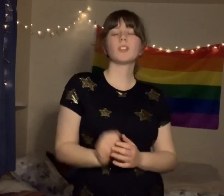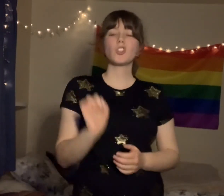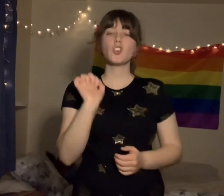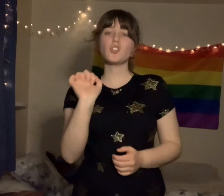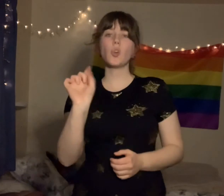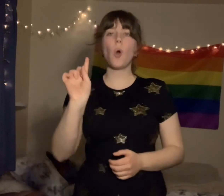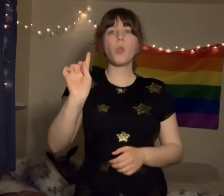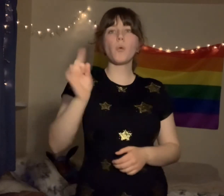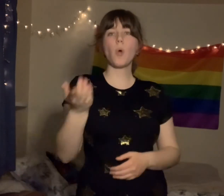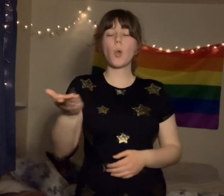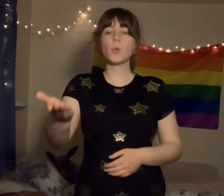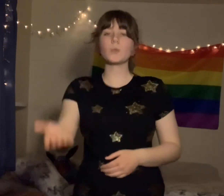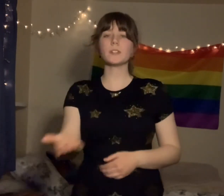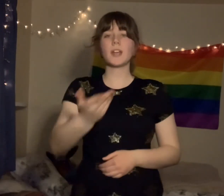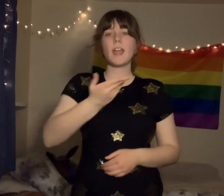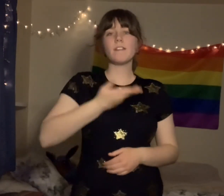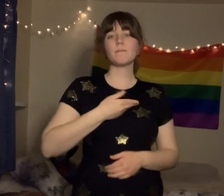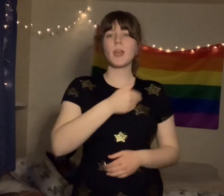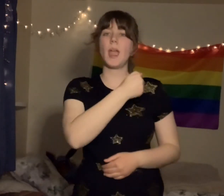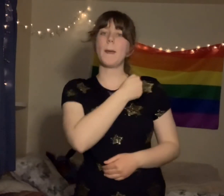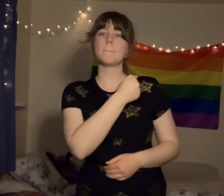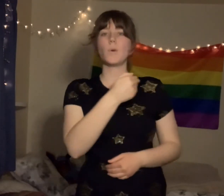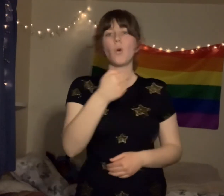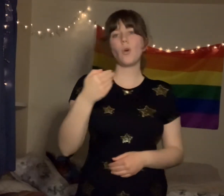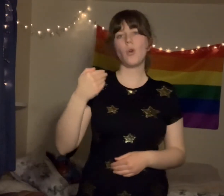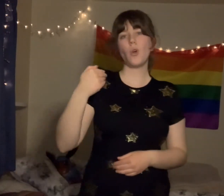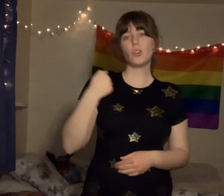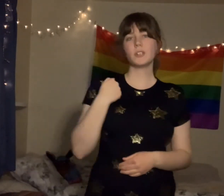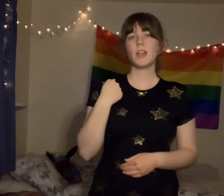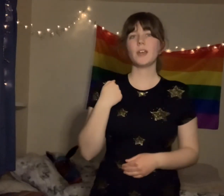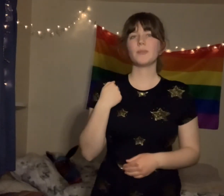You're the one who gave me morning